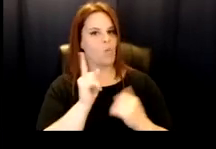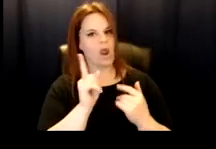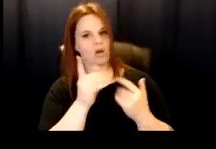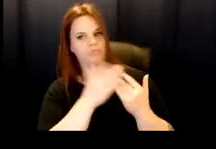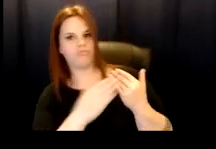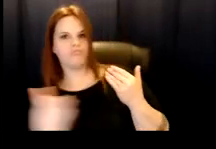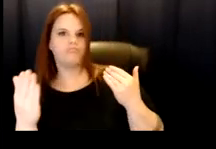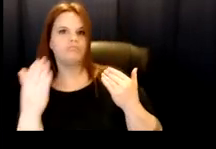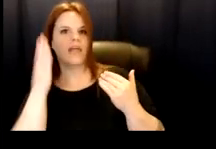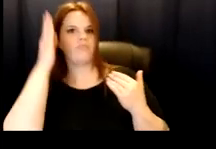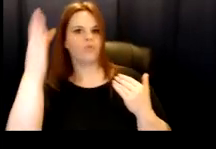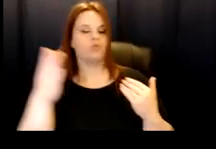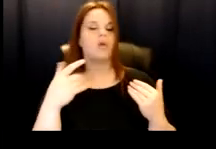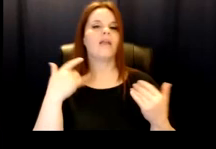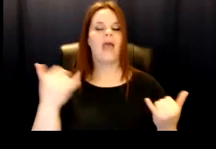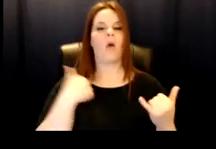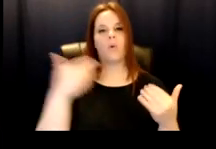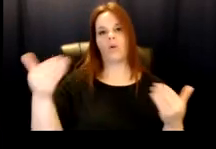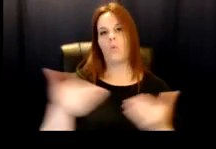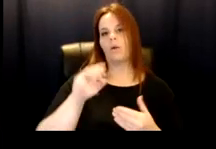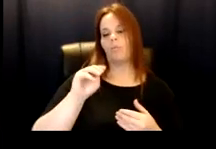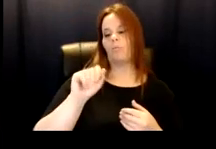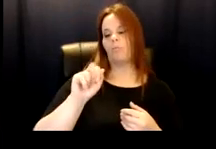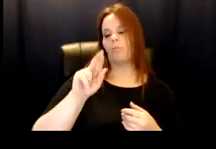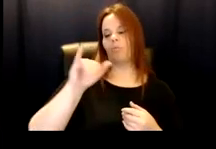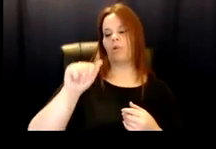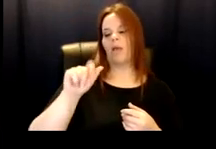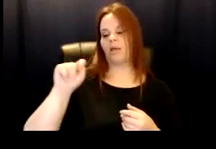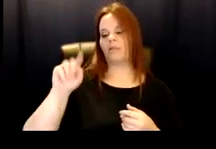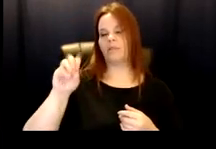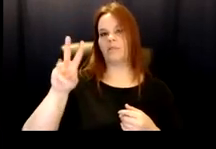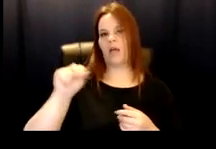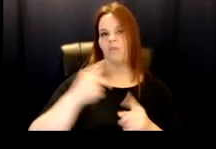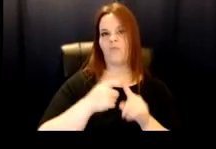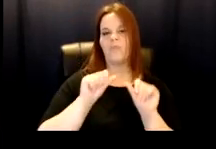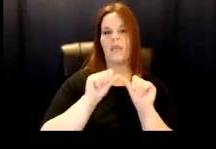I would like to welcome Maria Town with the American Association of People with Disabilities.